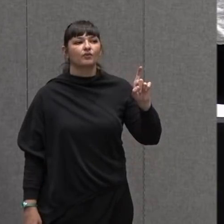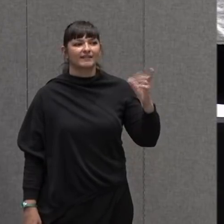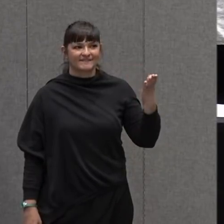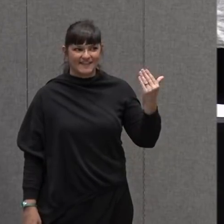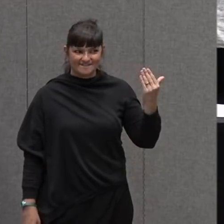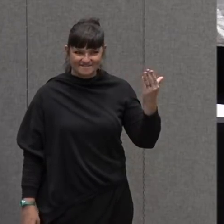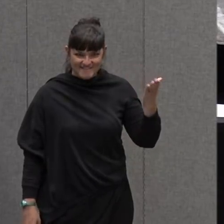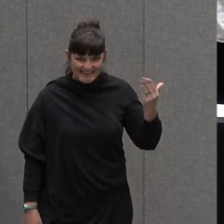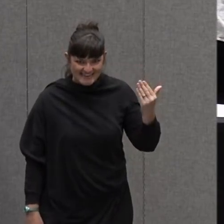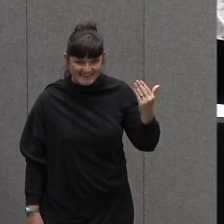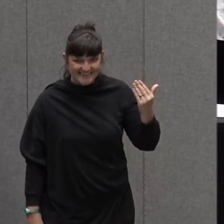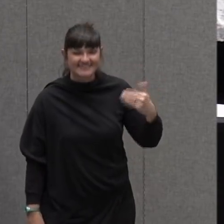You got it.